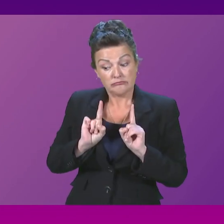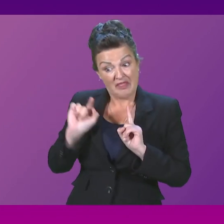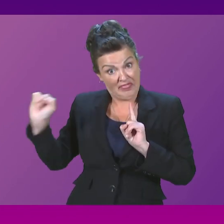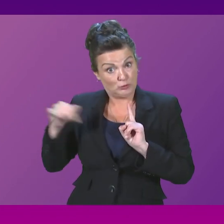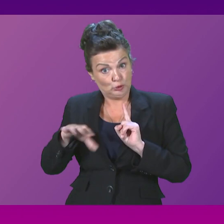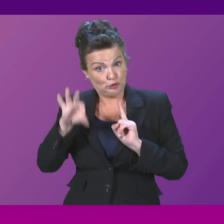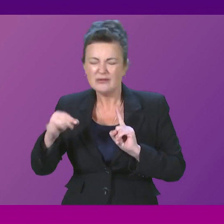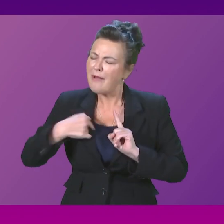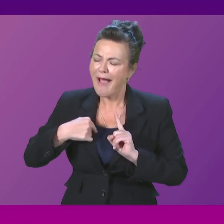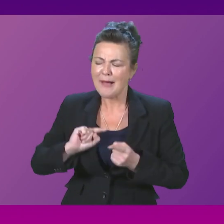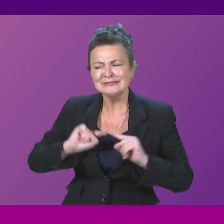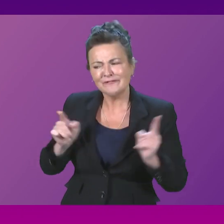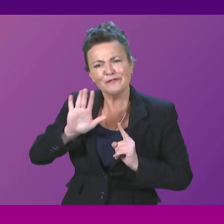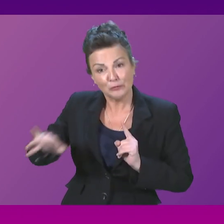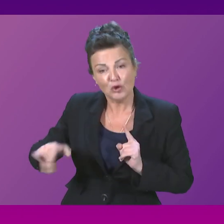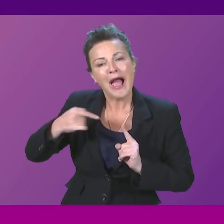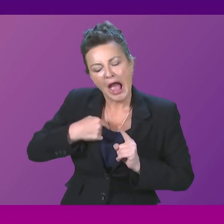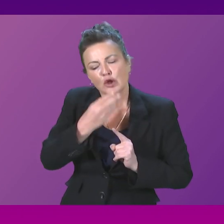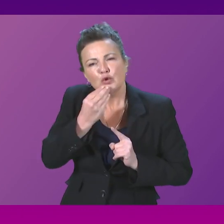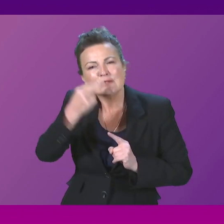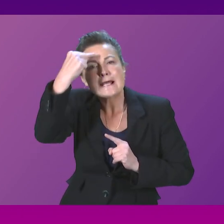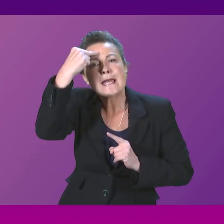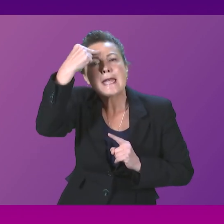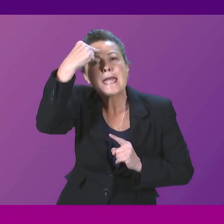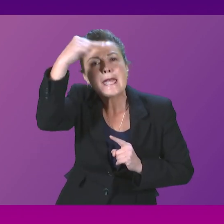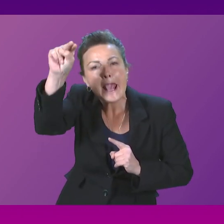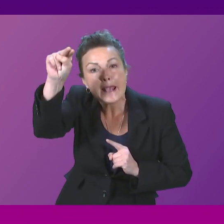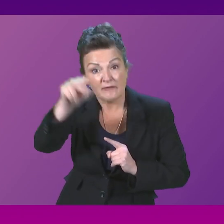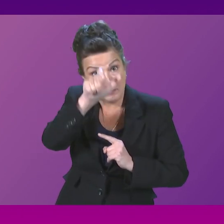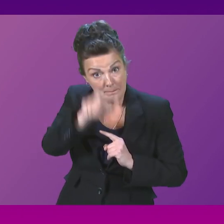the words of Douglas Ross, some direct quotes.